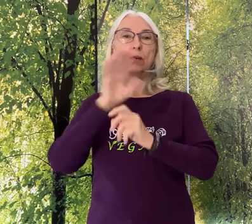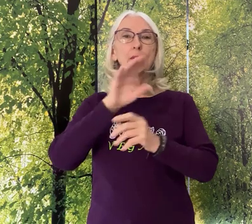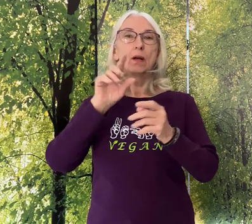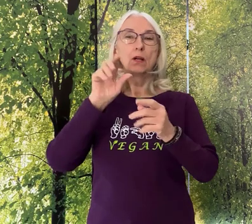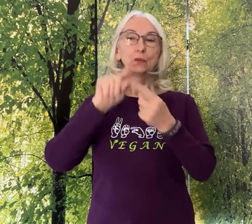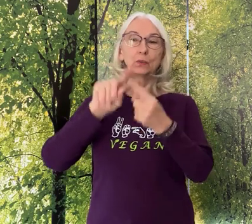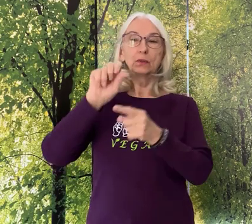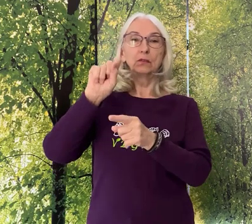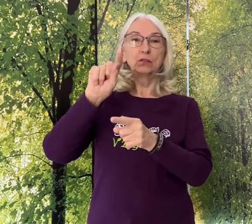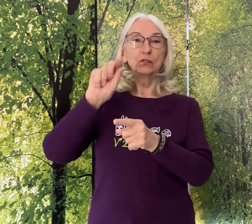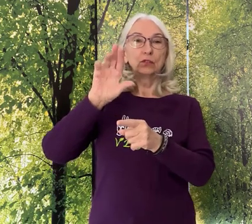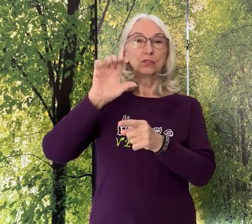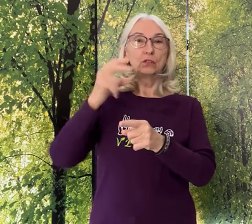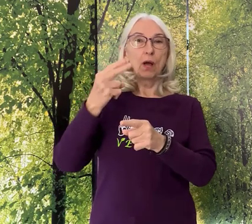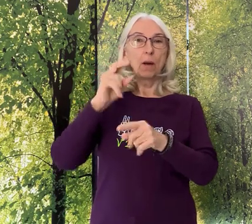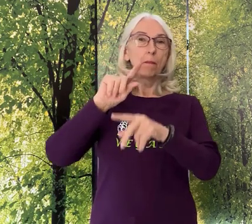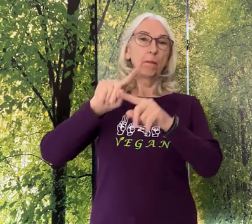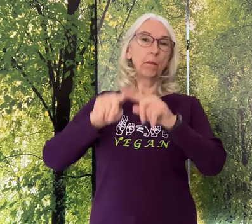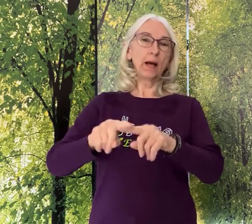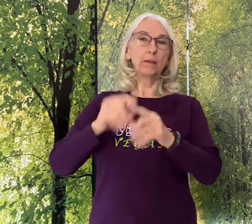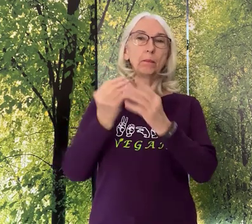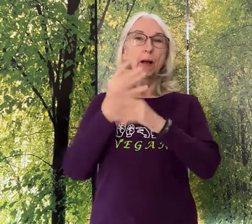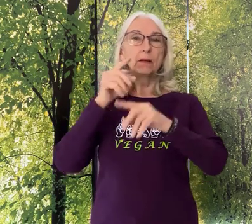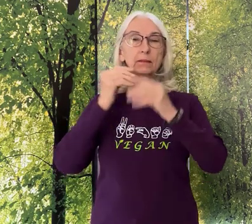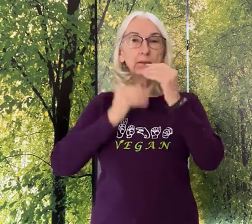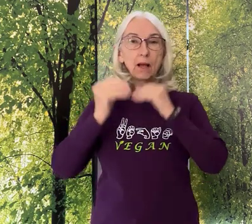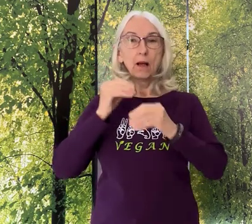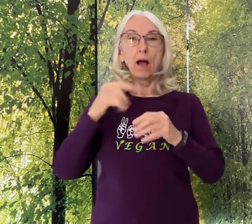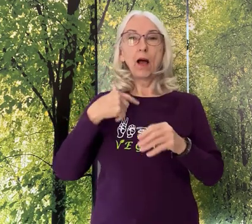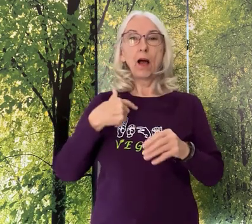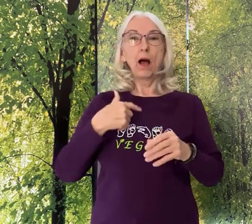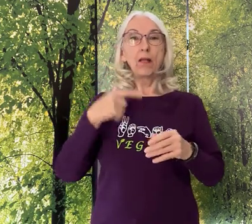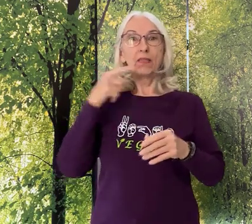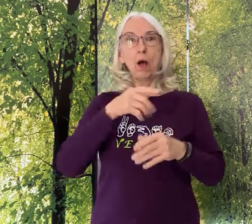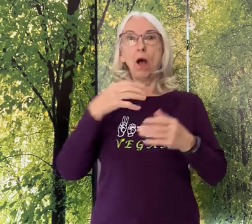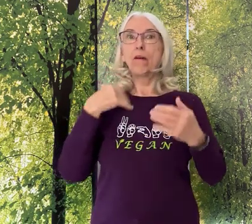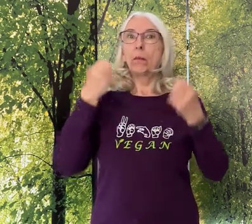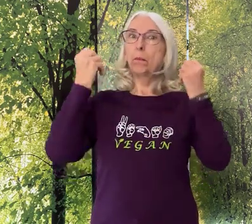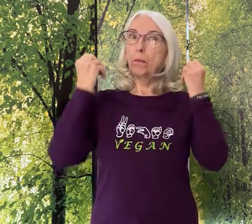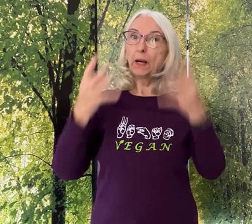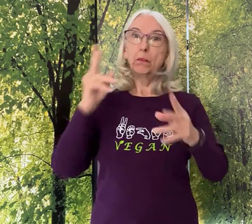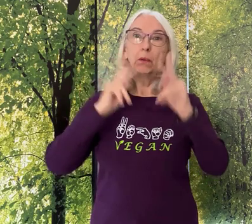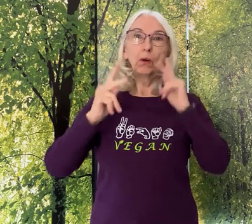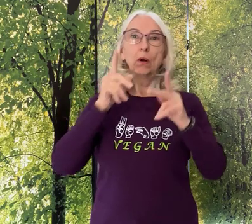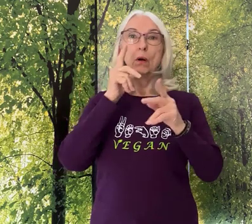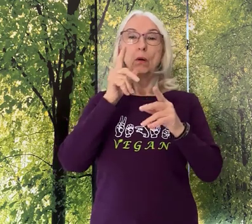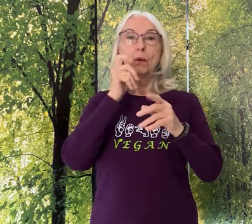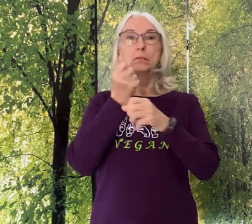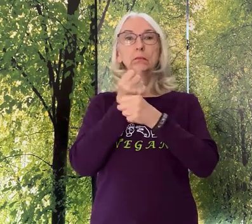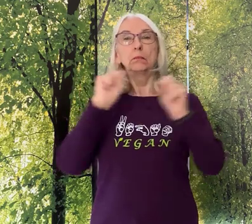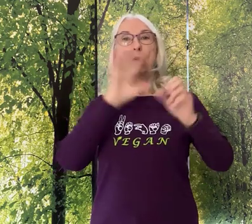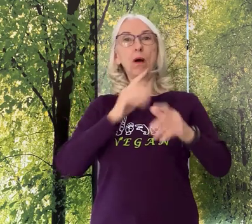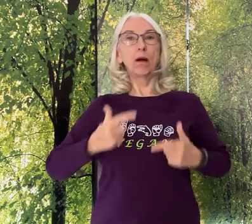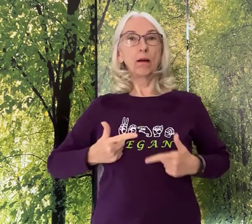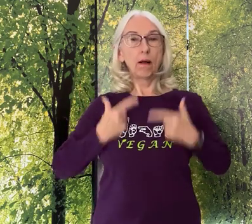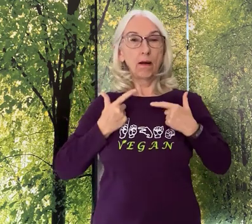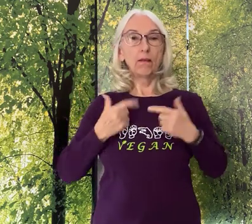to a starch-based plant diet. There were so many people whose lives he saved.